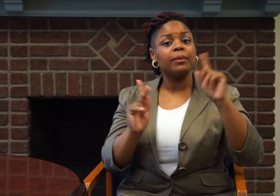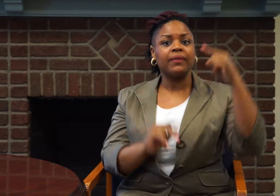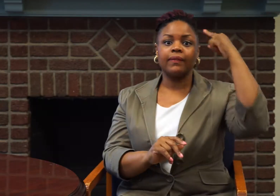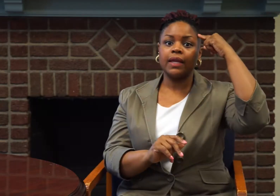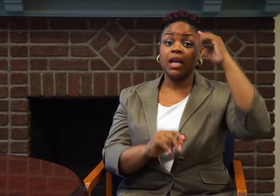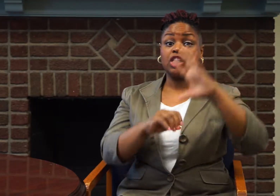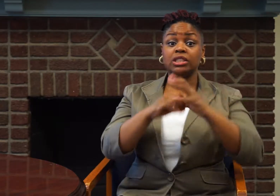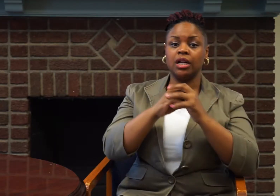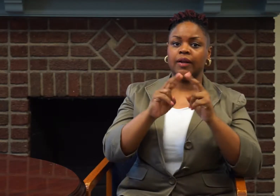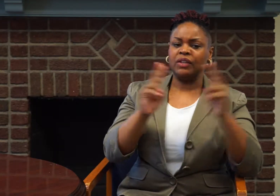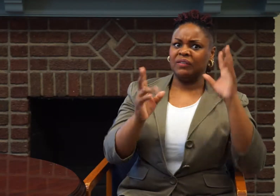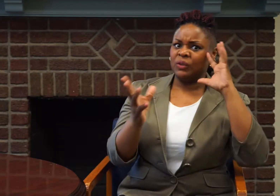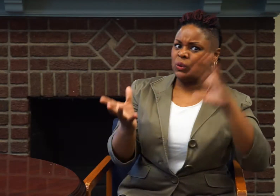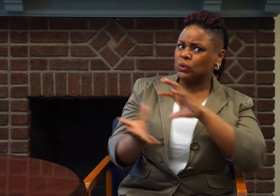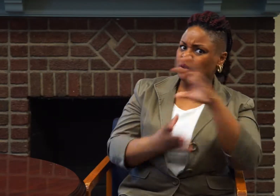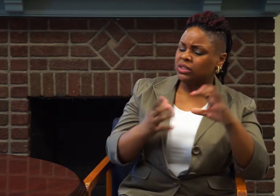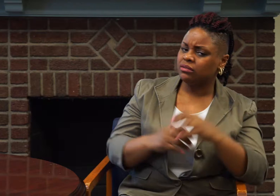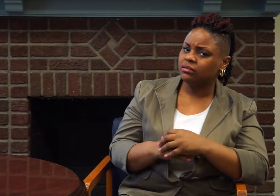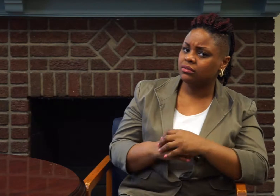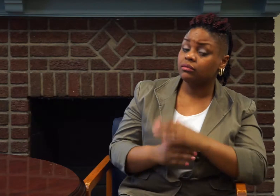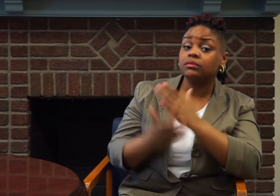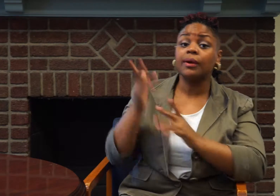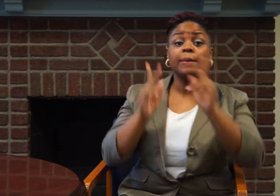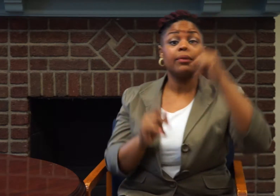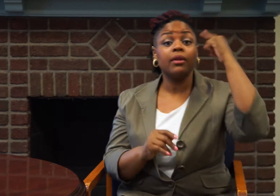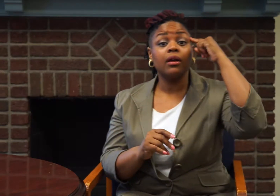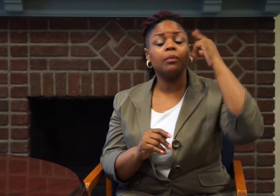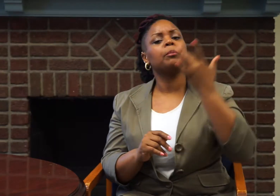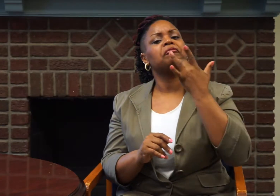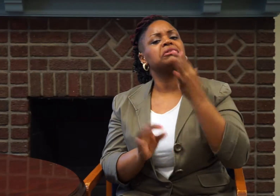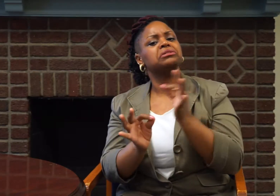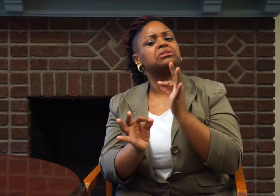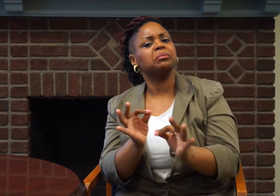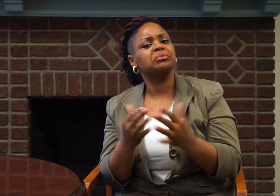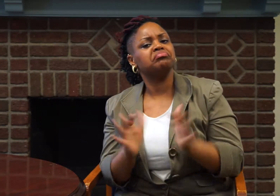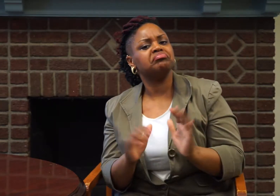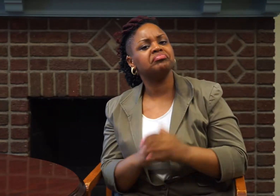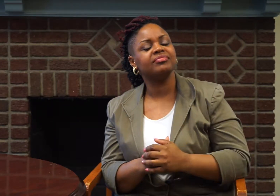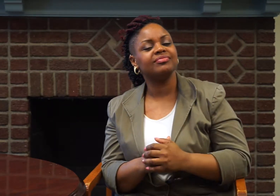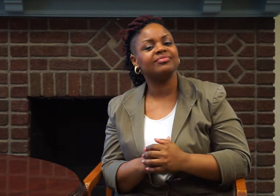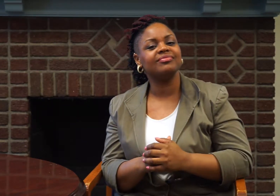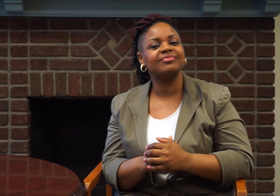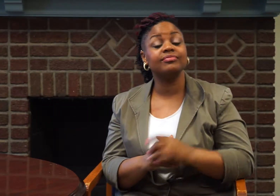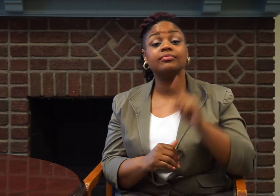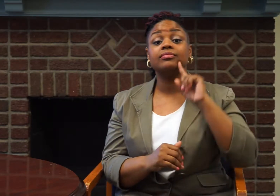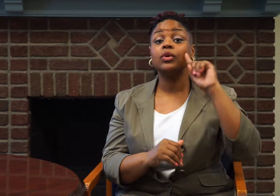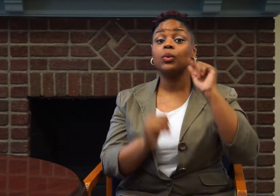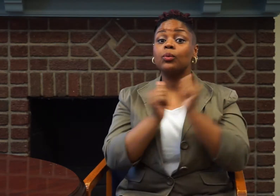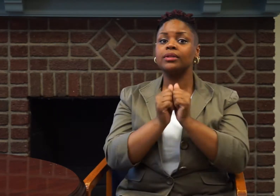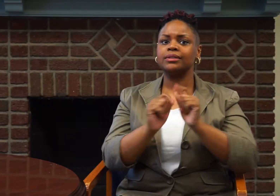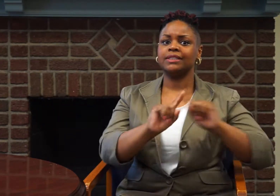Many people find intersectional philosophy very confusing. Some people think that identity should be simpler.